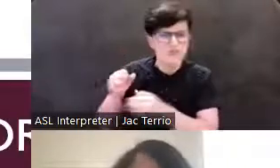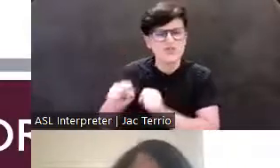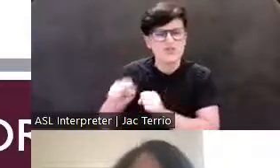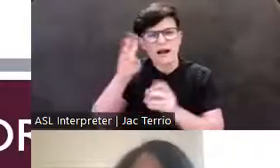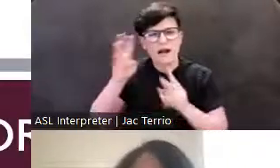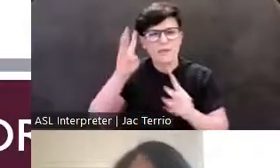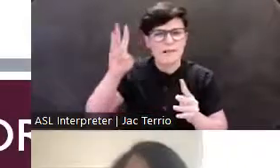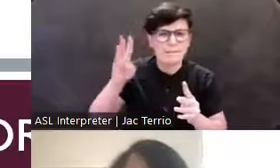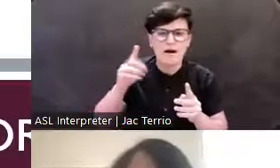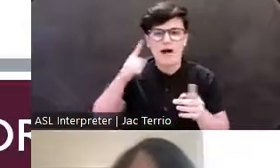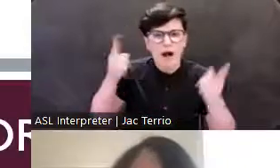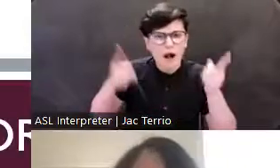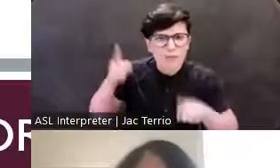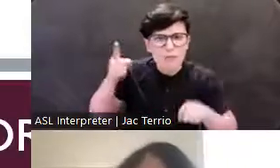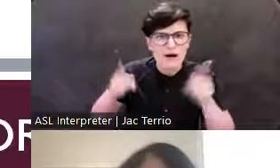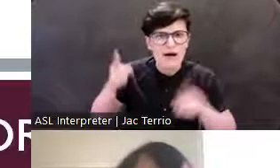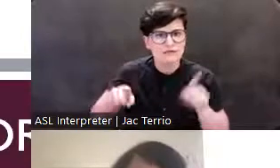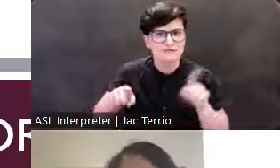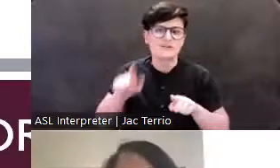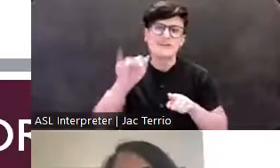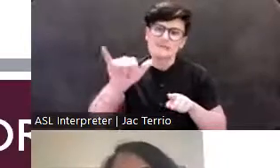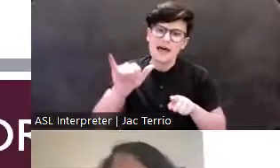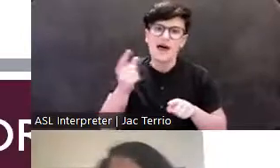That is what the interactive process is.